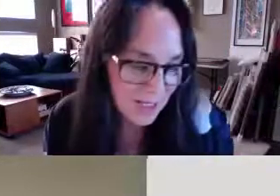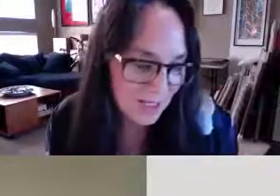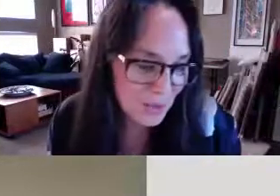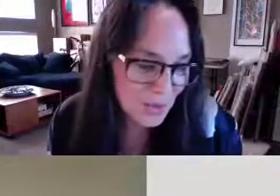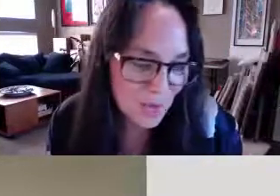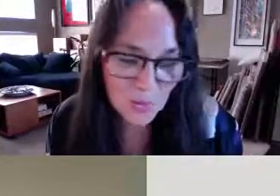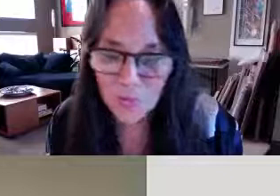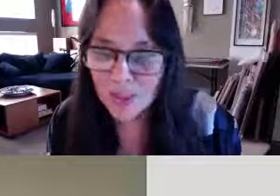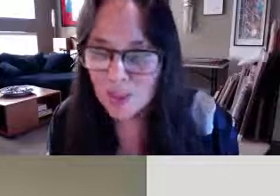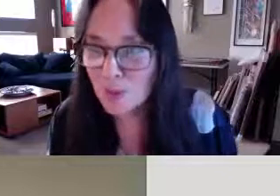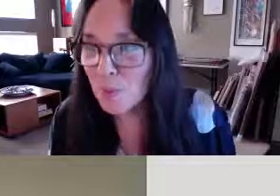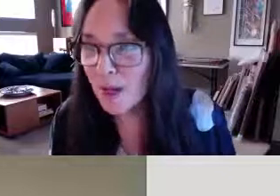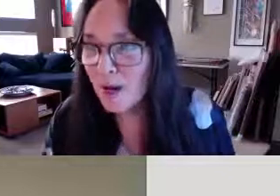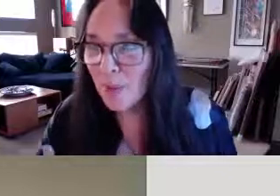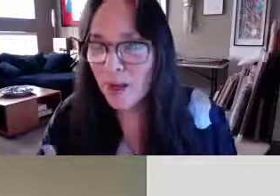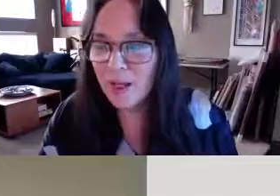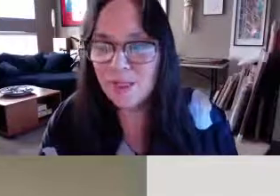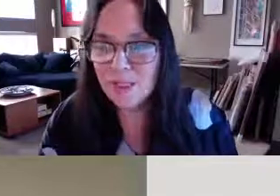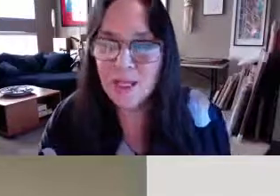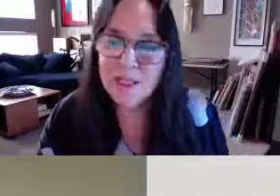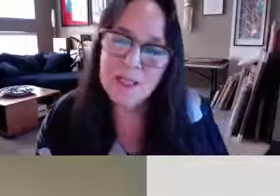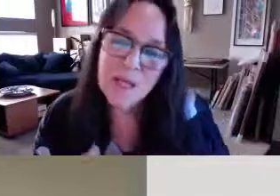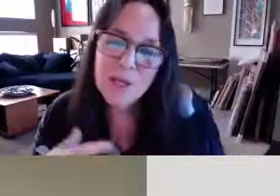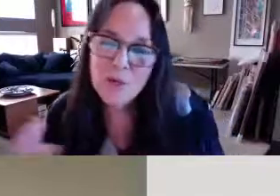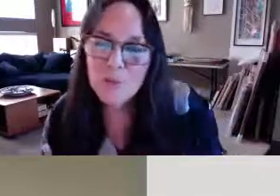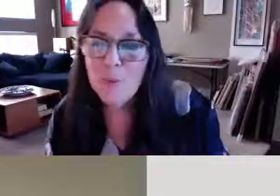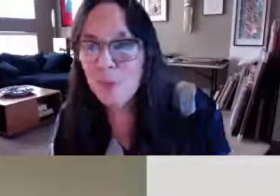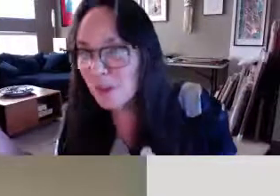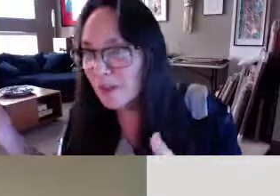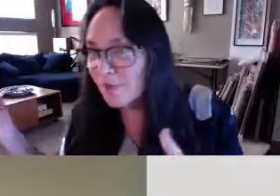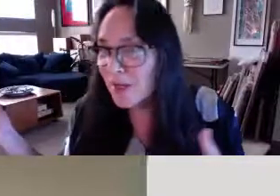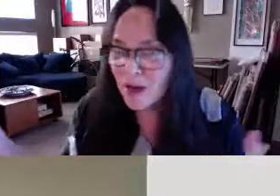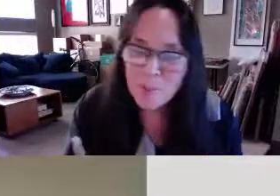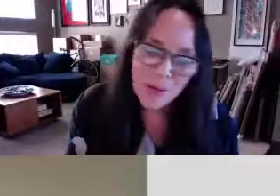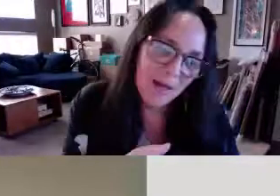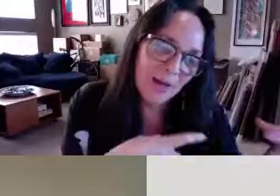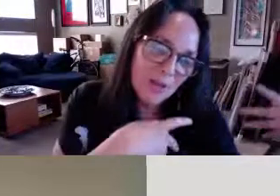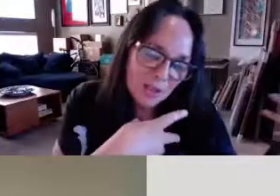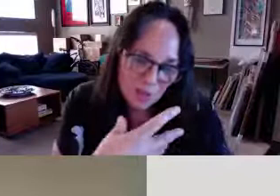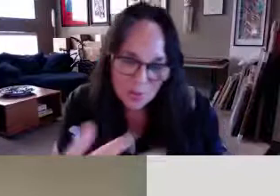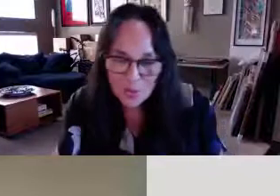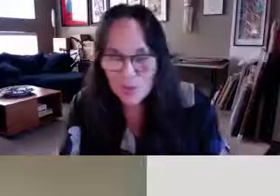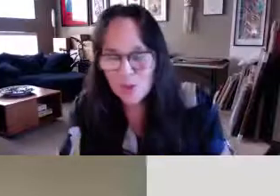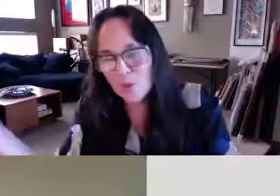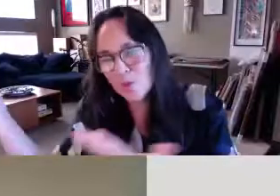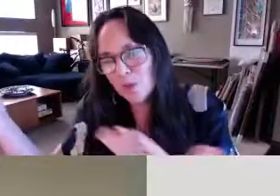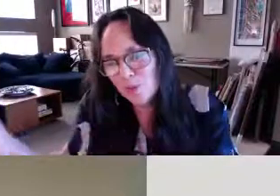and so this was my ipad in this case and you know the mobility of the ipad and just to you know to